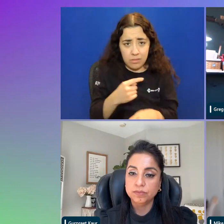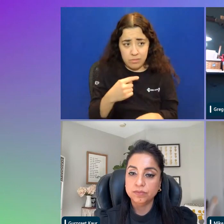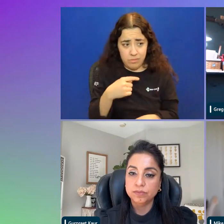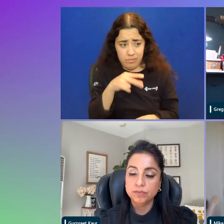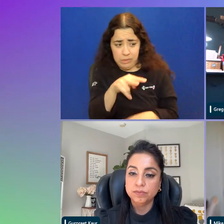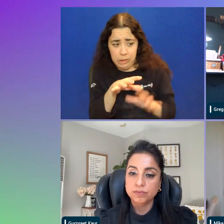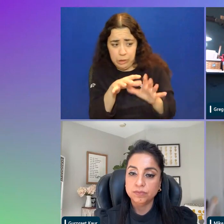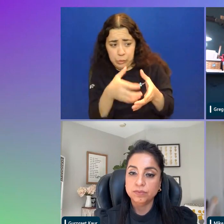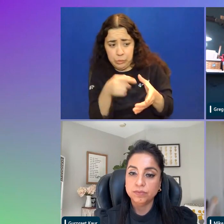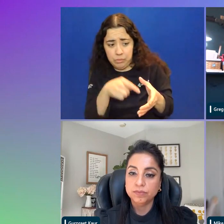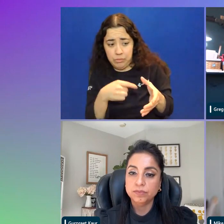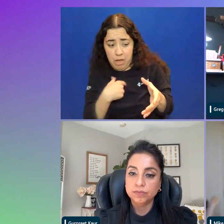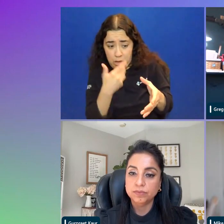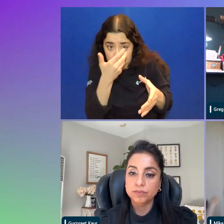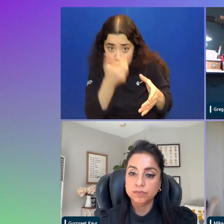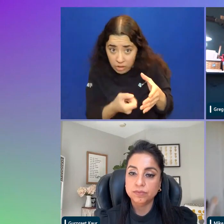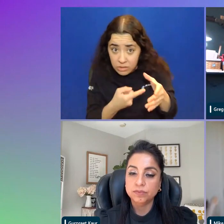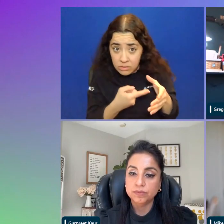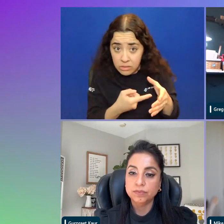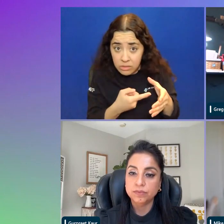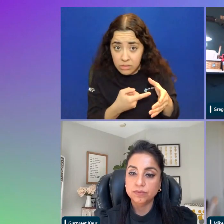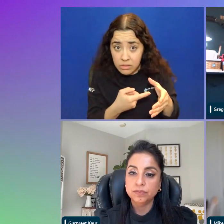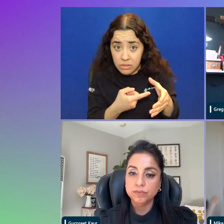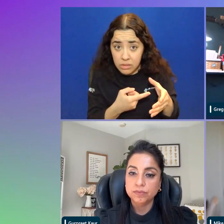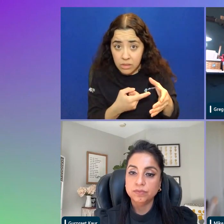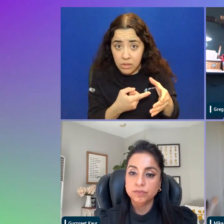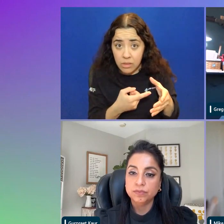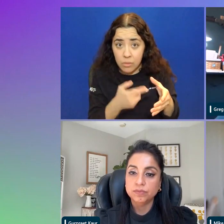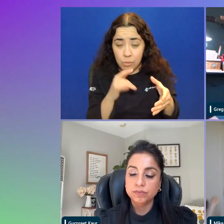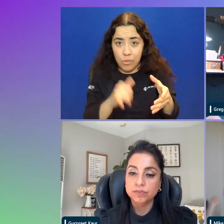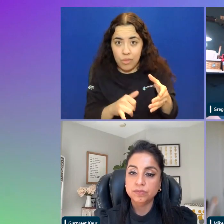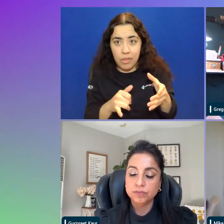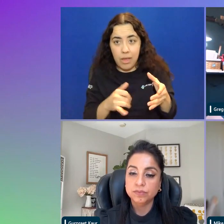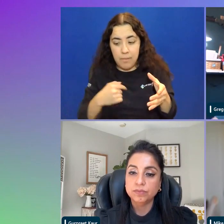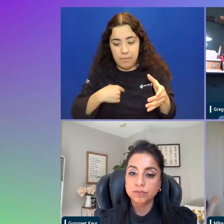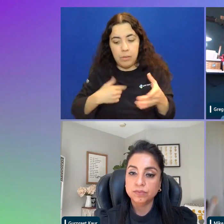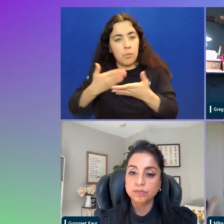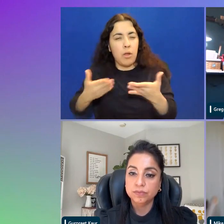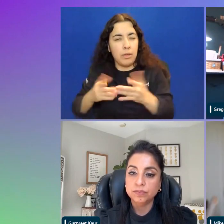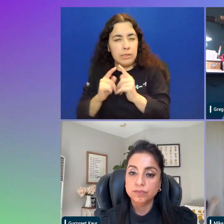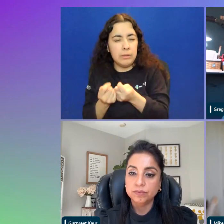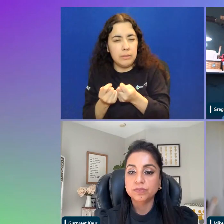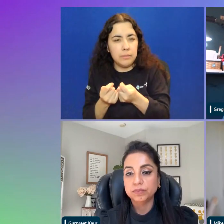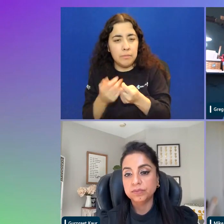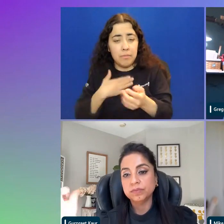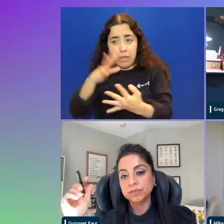out, can I trust that group? Will they slow me down? Will they cost me as a product team? Will they cost me my schedule?